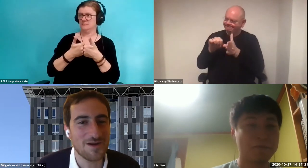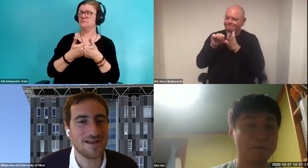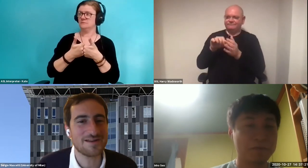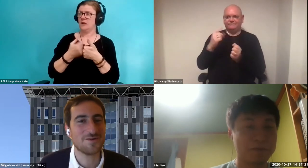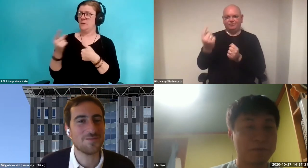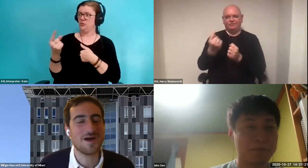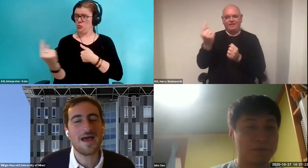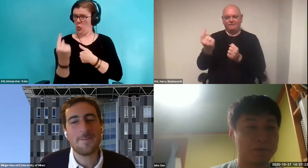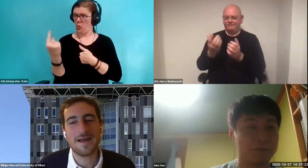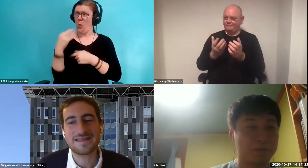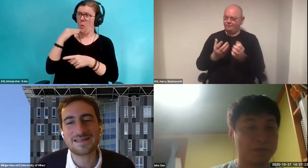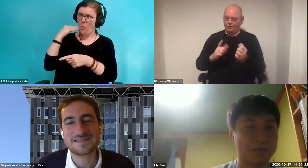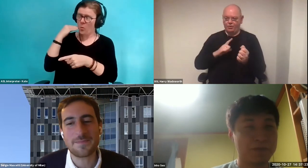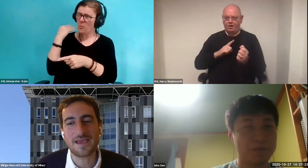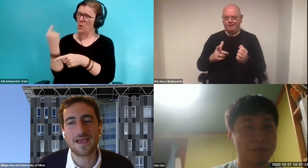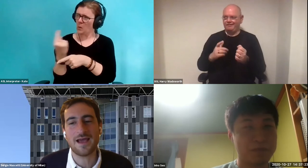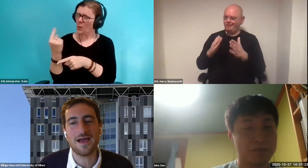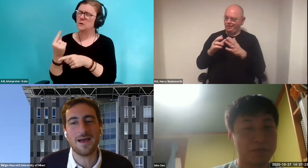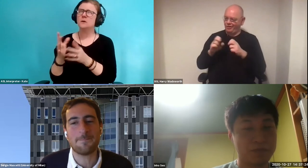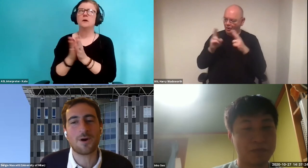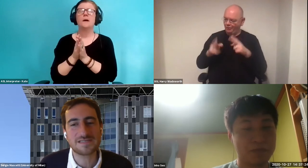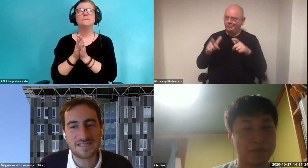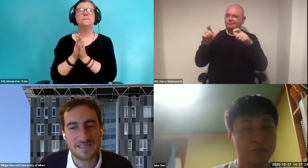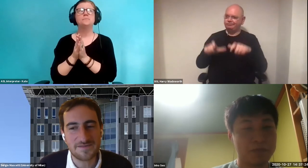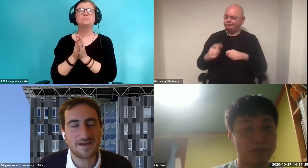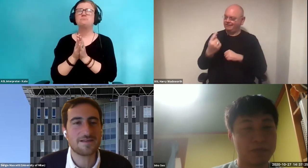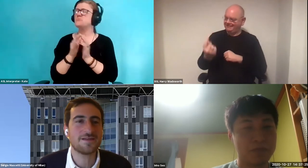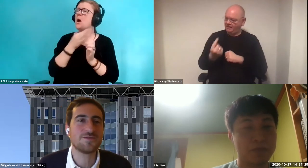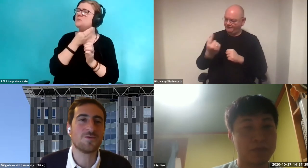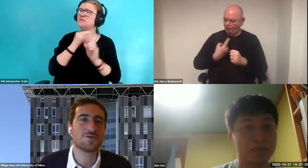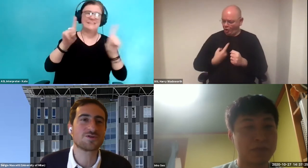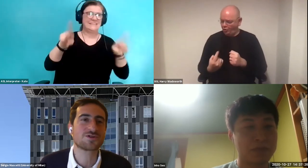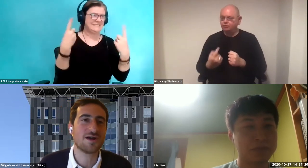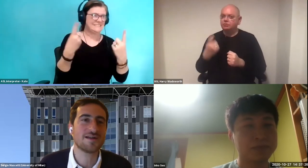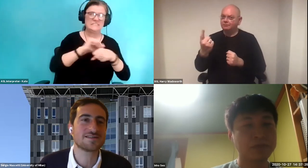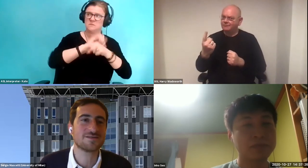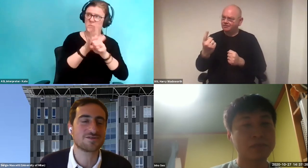at home but is there something uh uh positive that you want to share us and